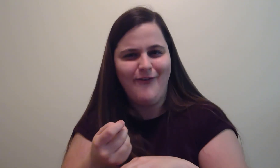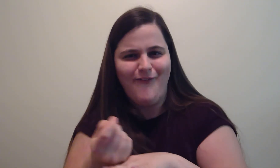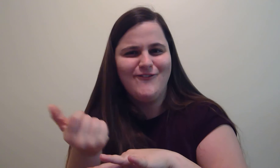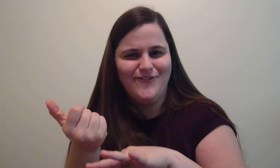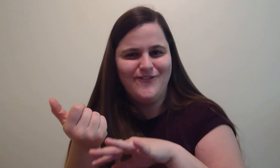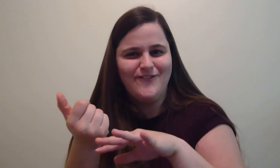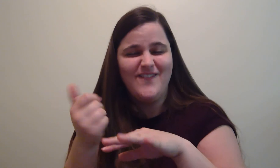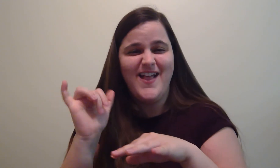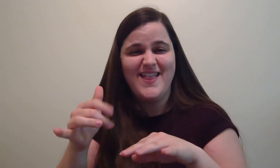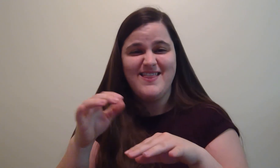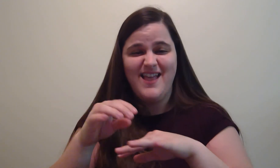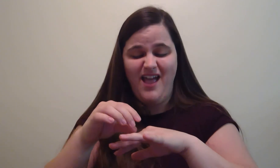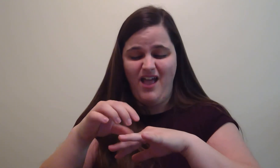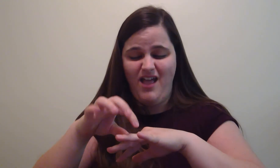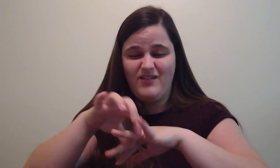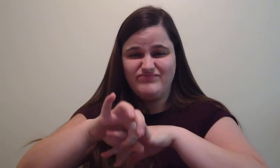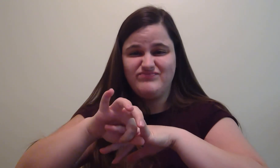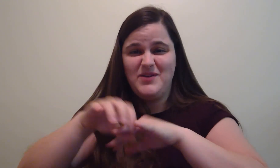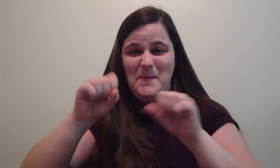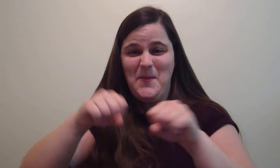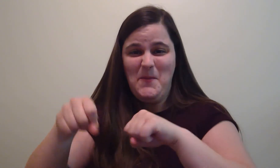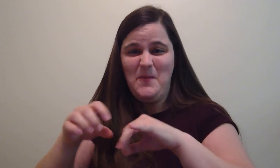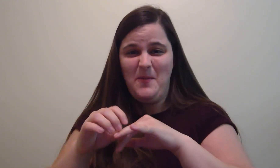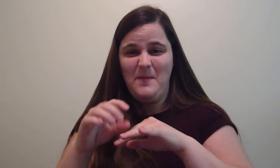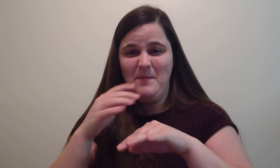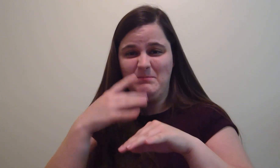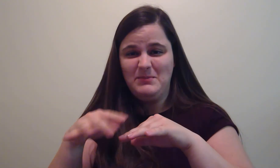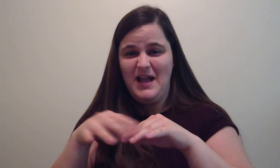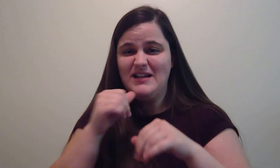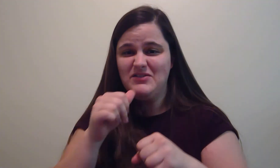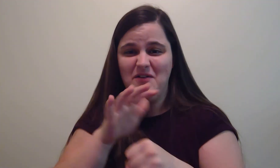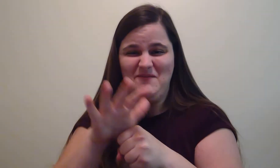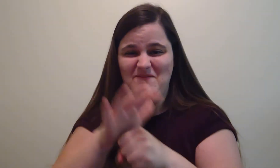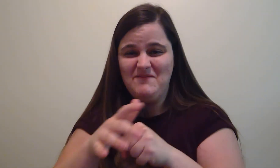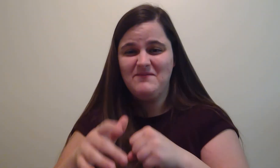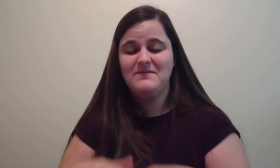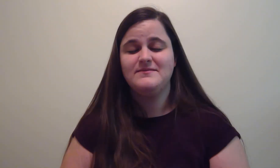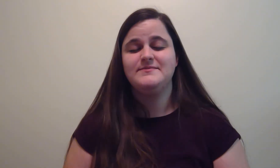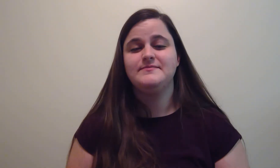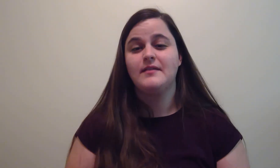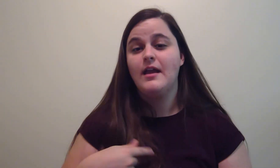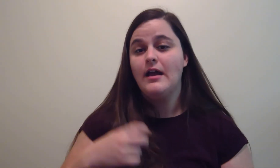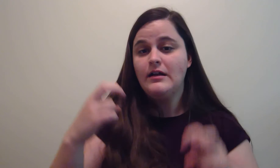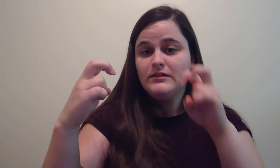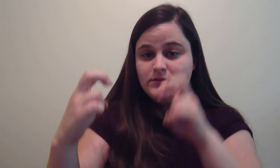I think he ought to get it cut off. Another few pounds and that ring’s going to amputate his finger.